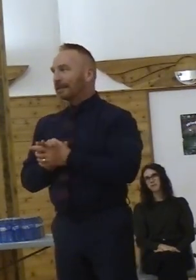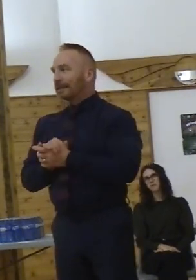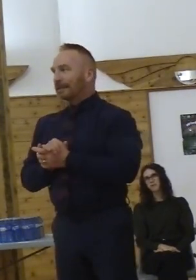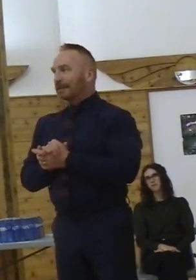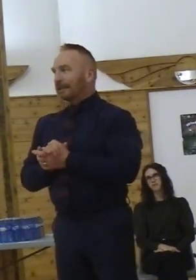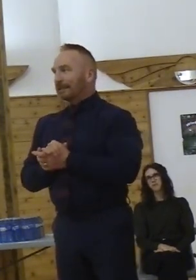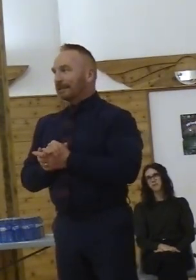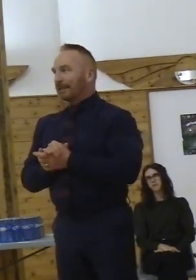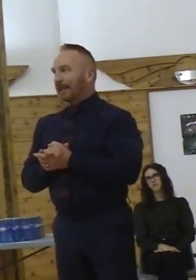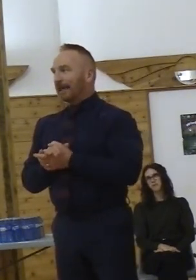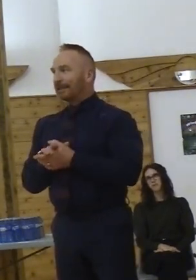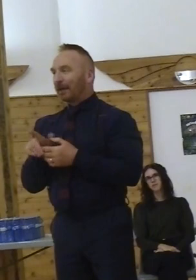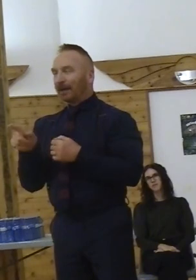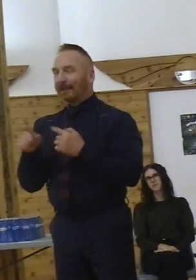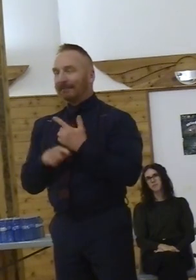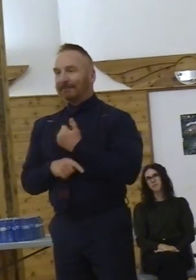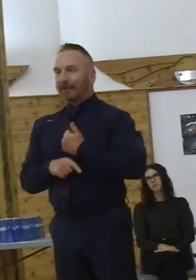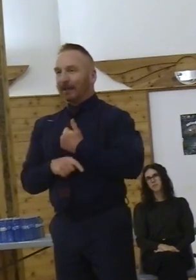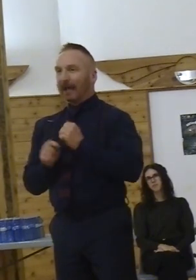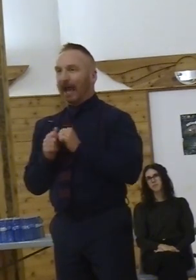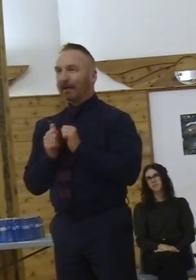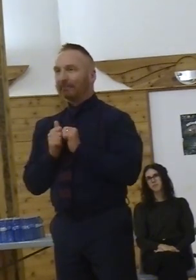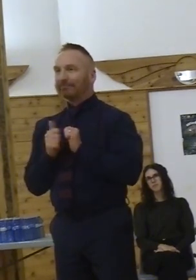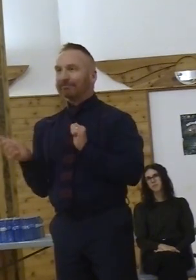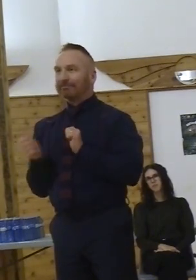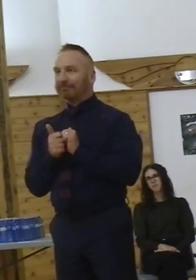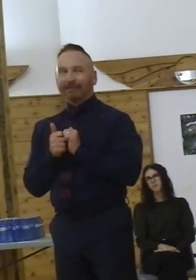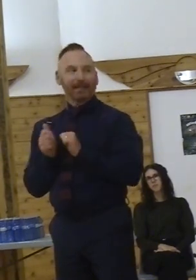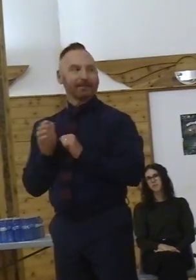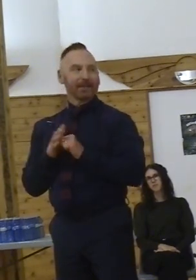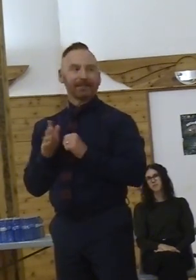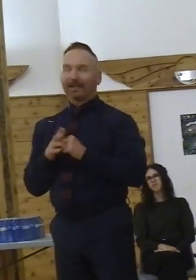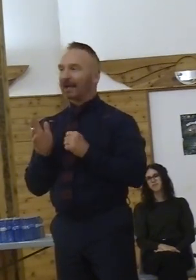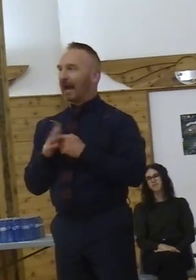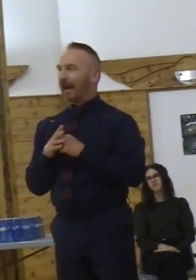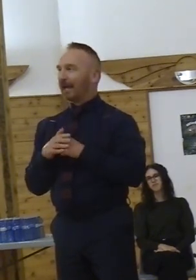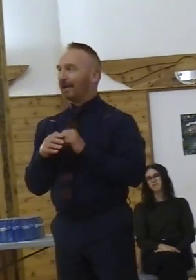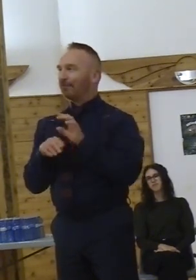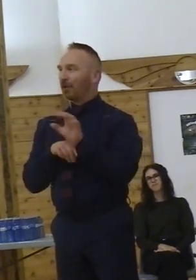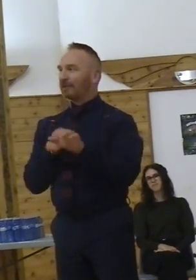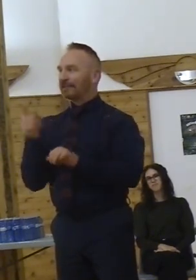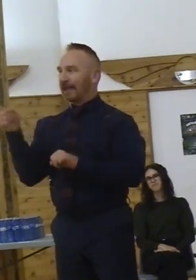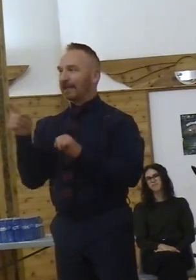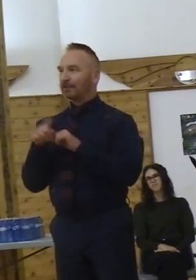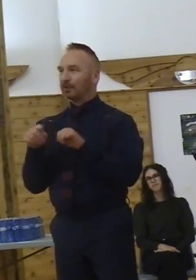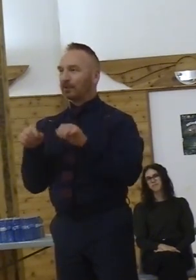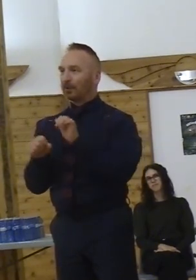to mention her name, but here I was just putting her to work.